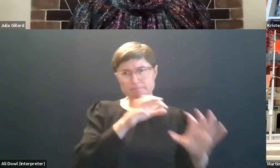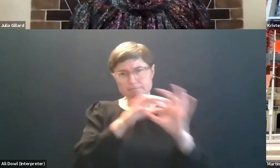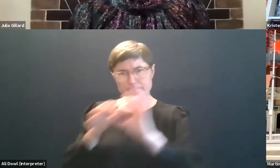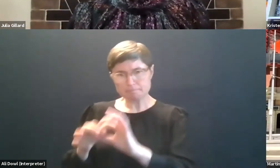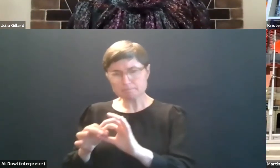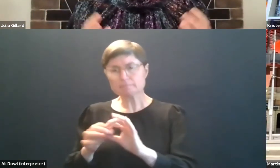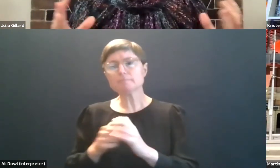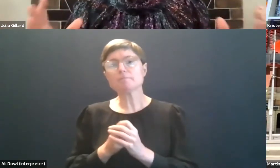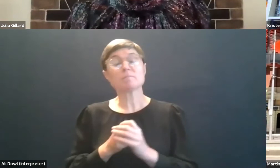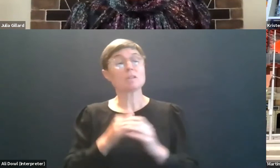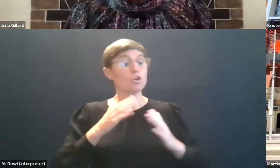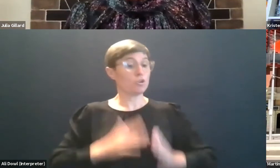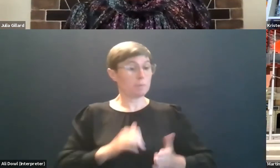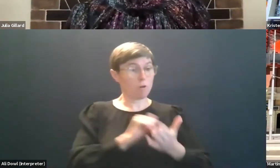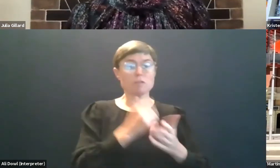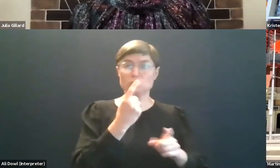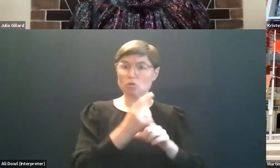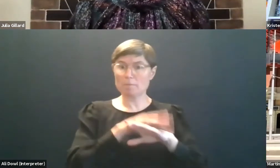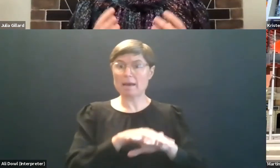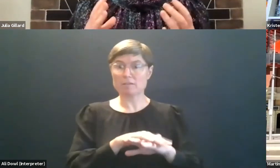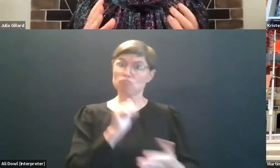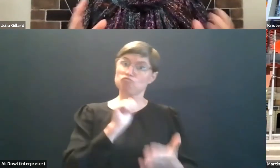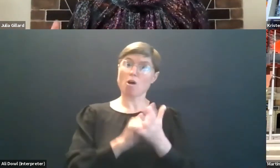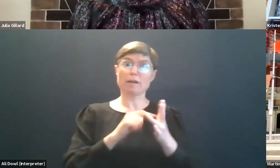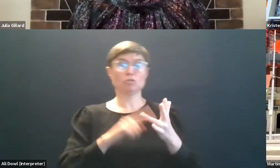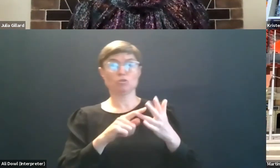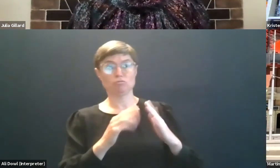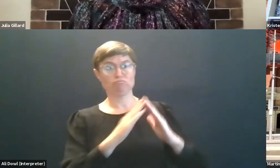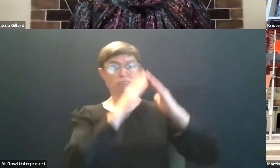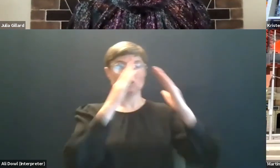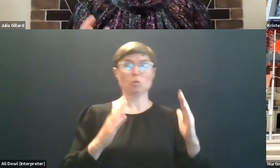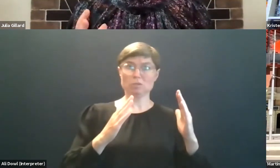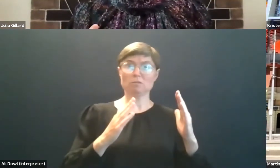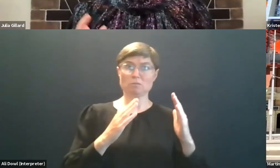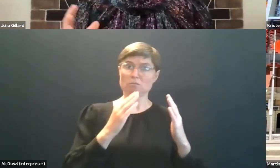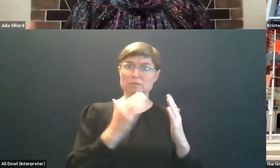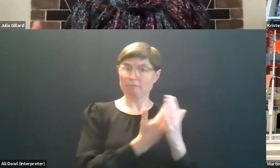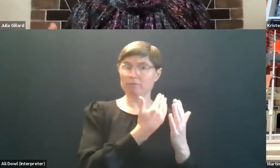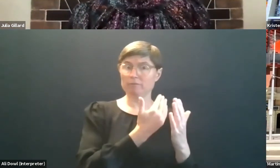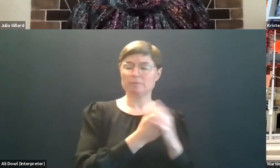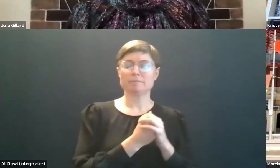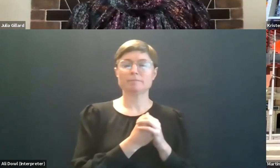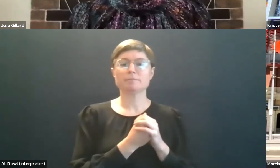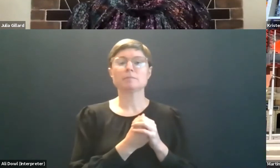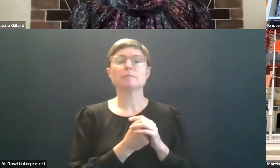things like the light to shelter but it speaks into it in a way that has got ramifications